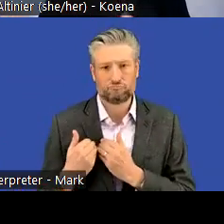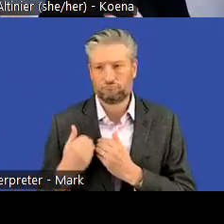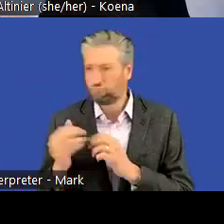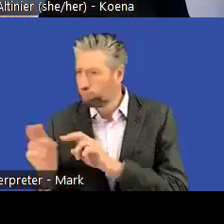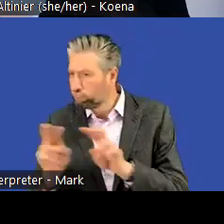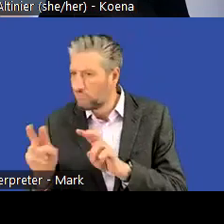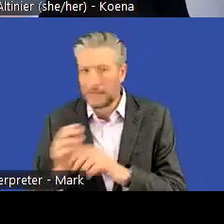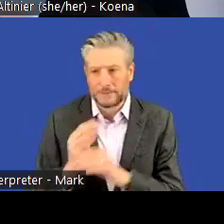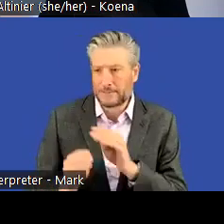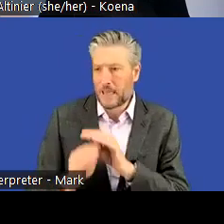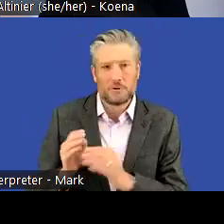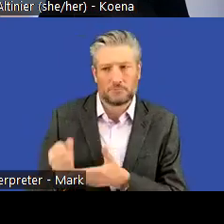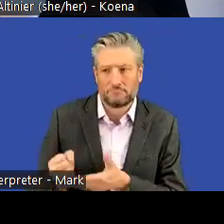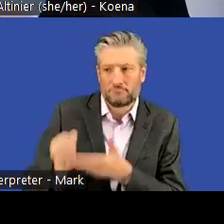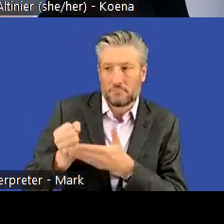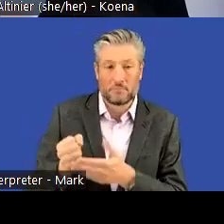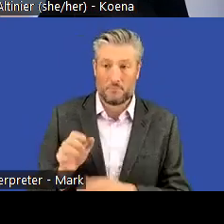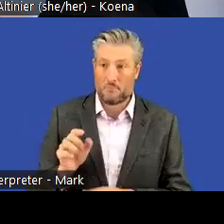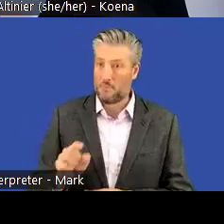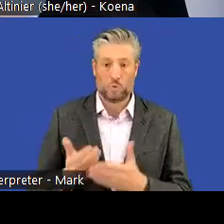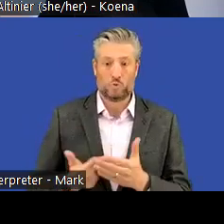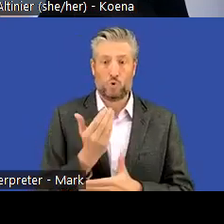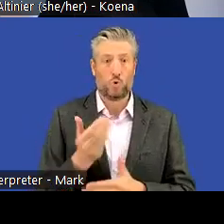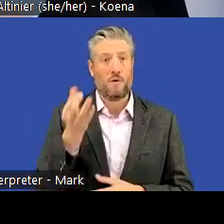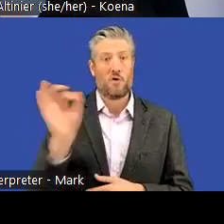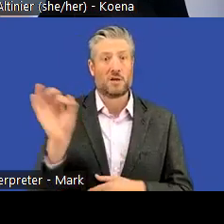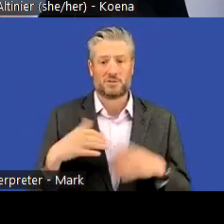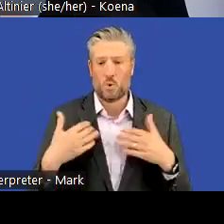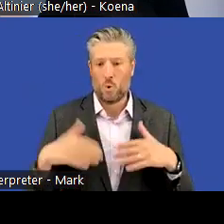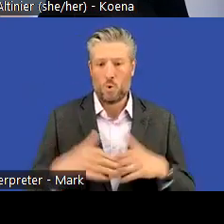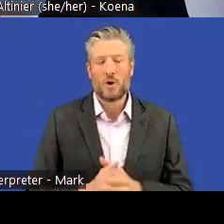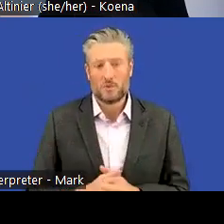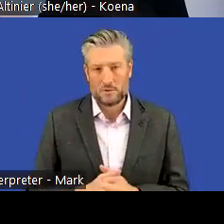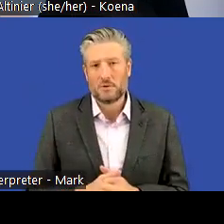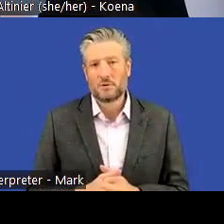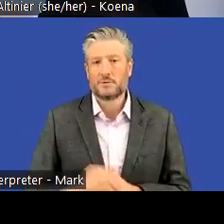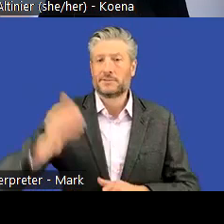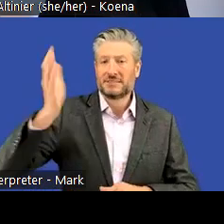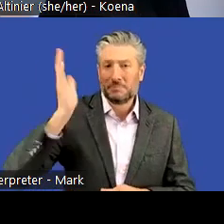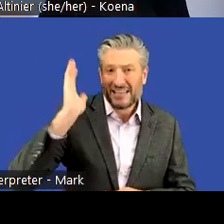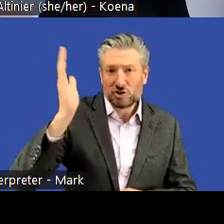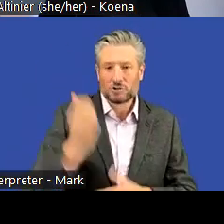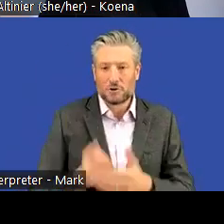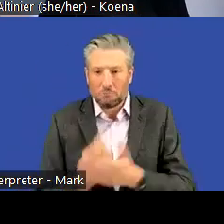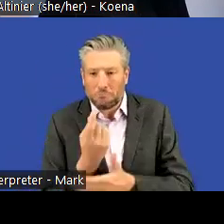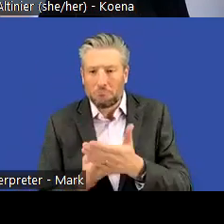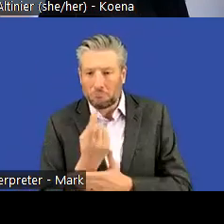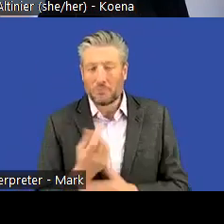During the different speeches, everything -- we have sign language, so that's a good